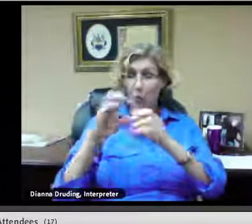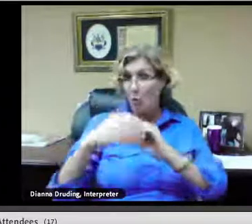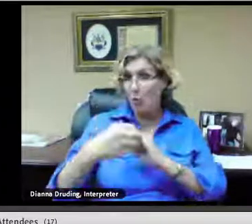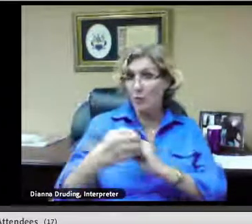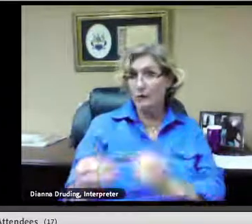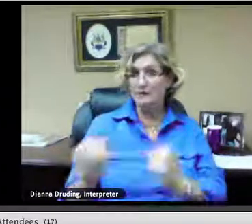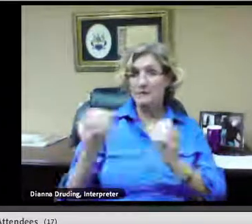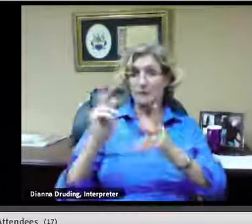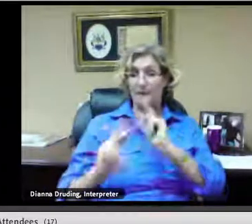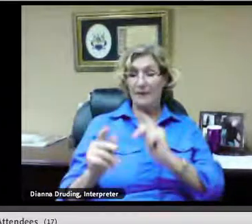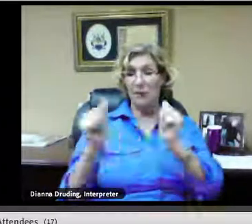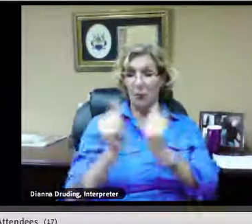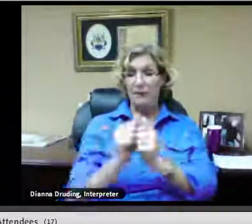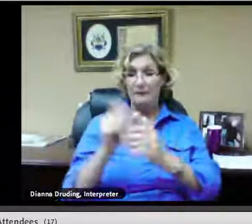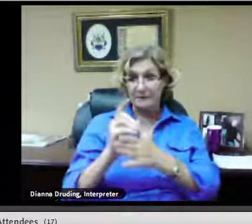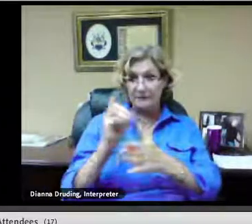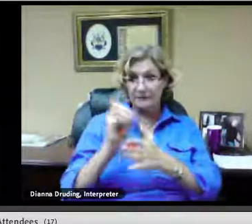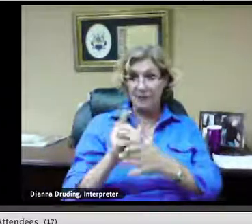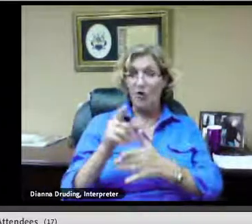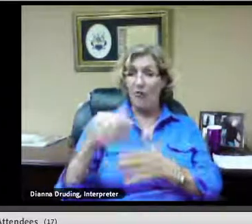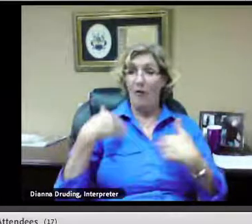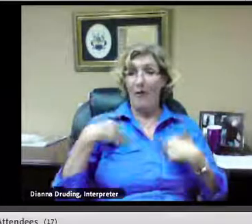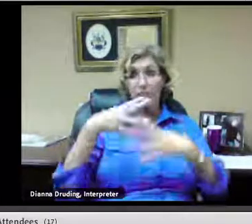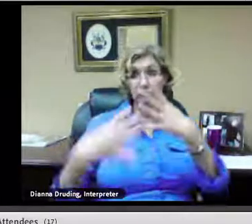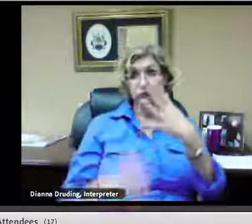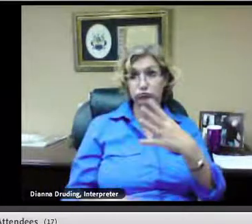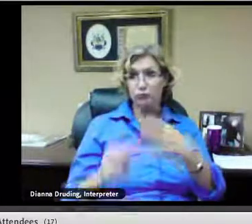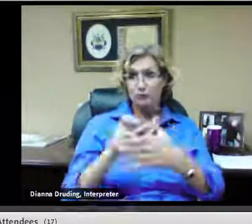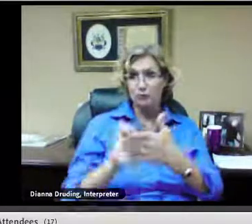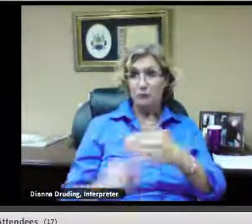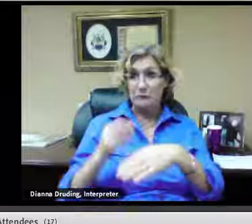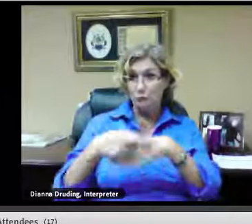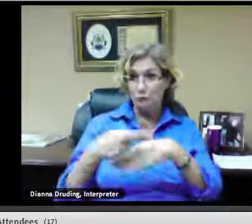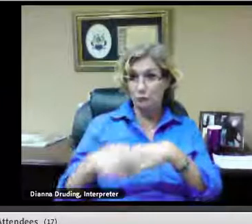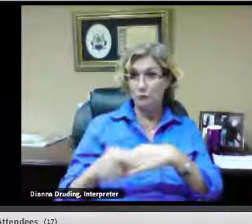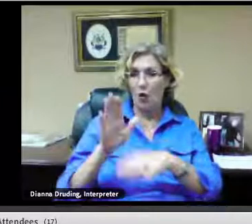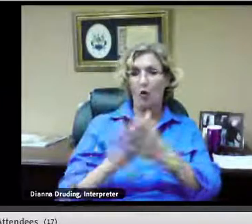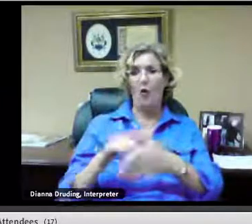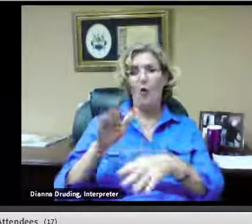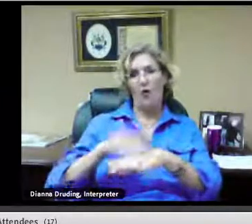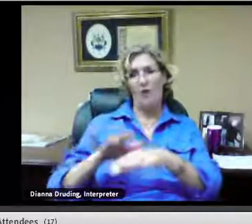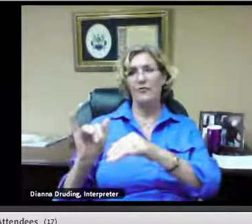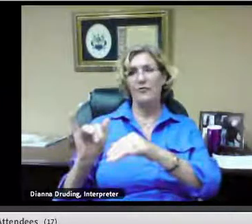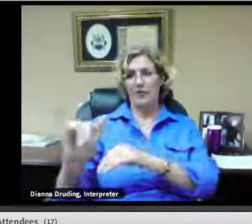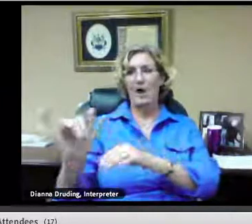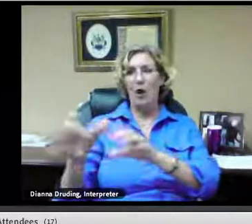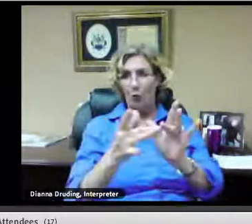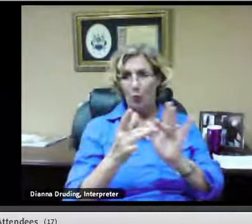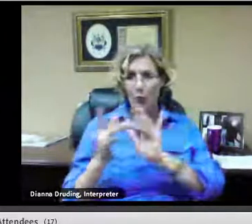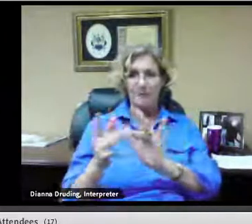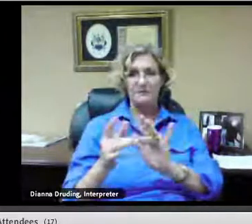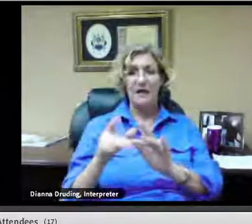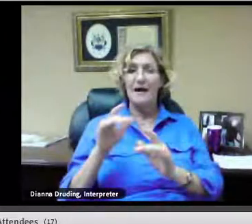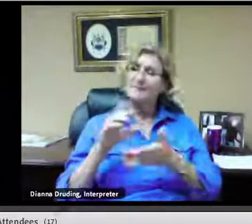to help those organizations that are designed to help people with disabilities. So I think that, you know, since they have been in the business